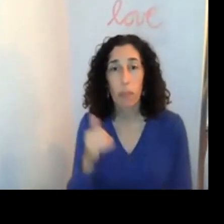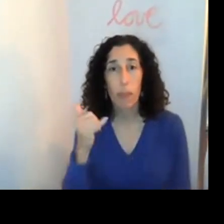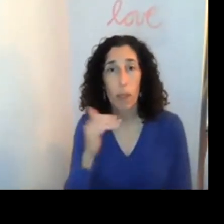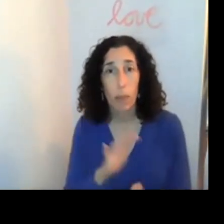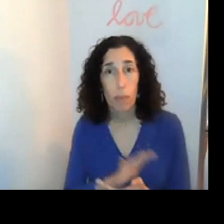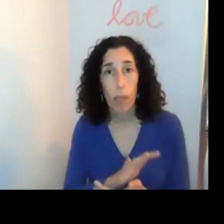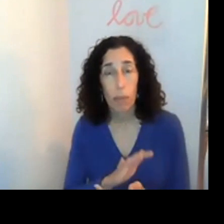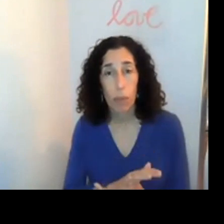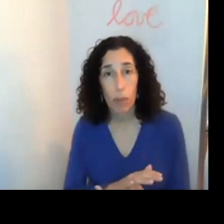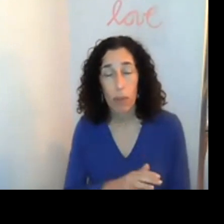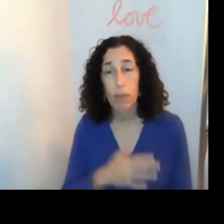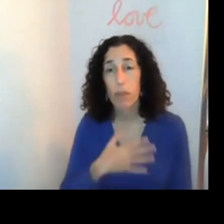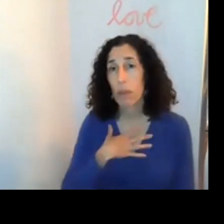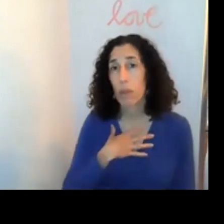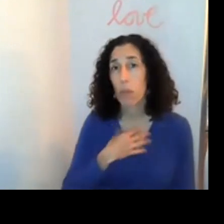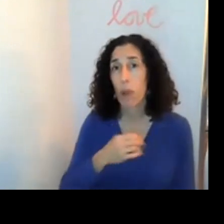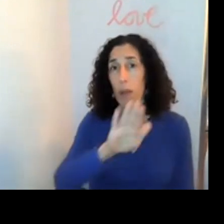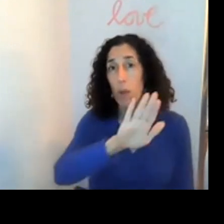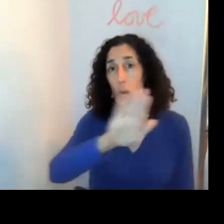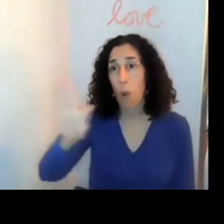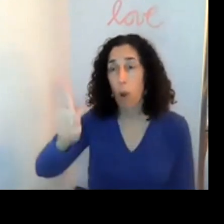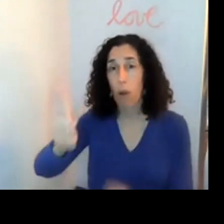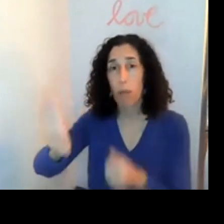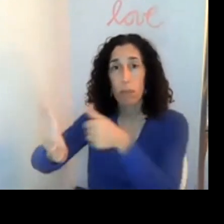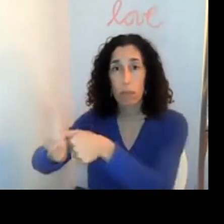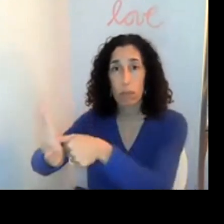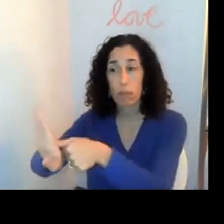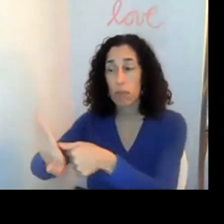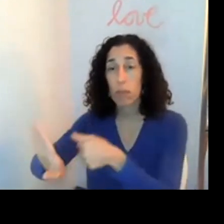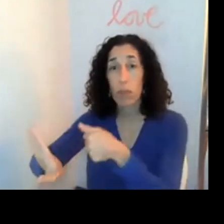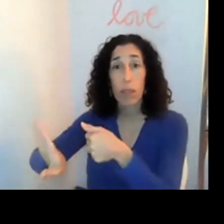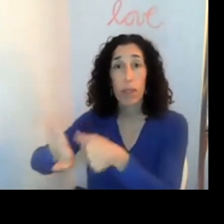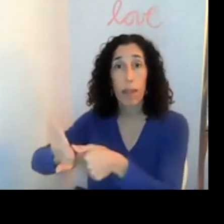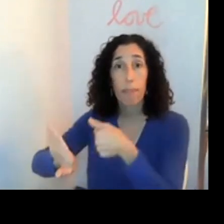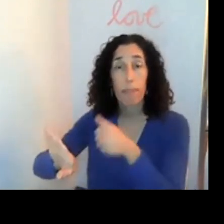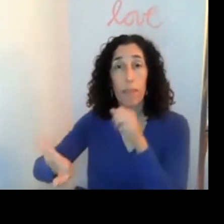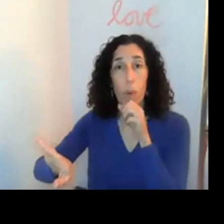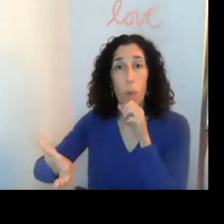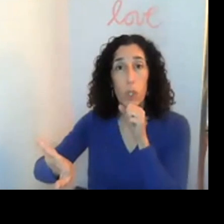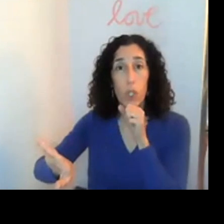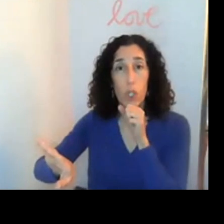it and a number of responses came up that said there's no need to describe a background